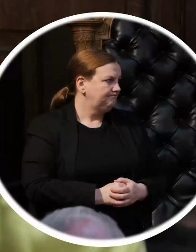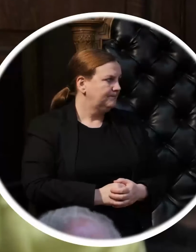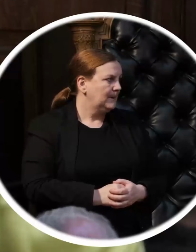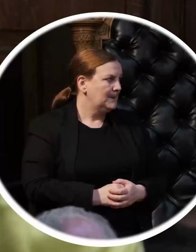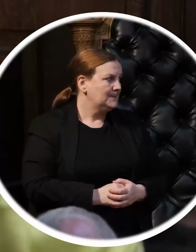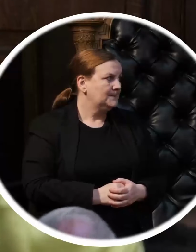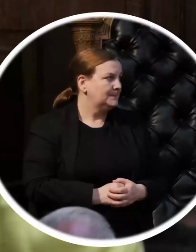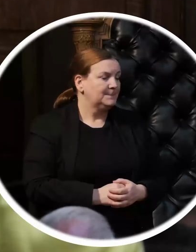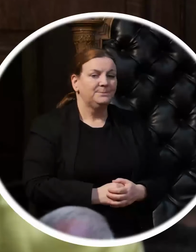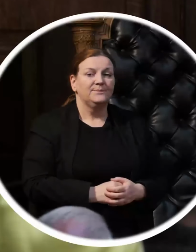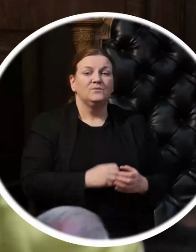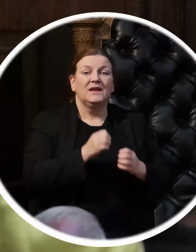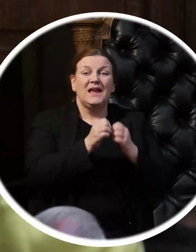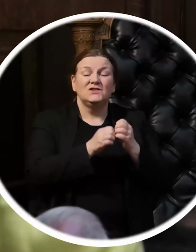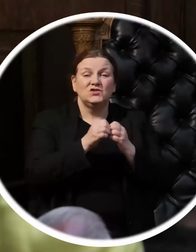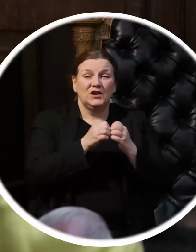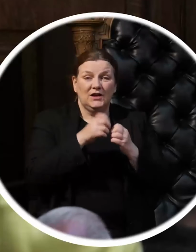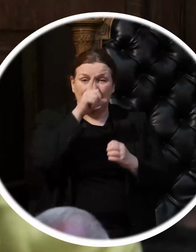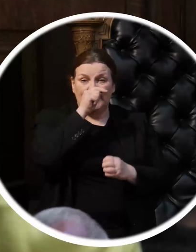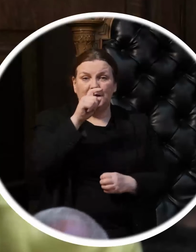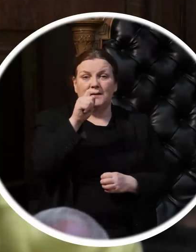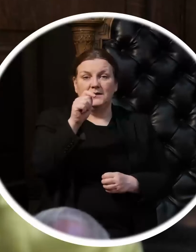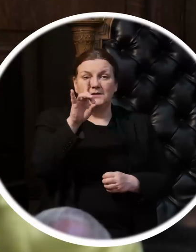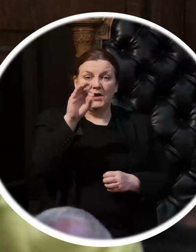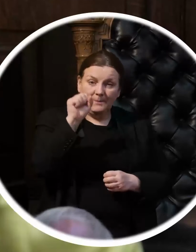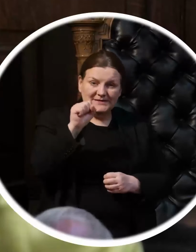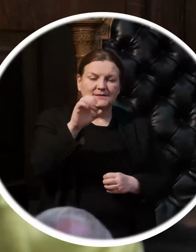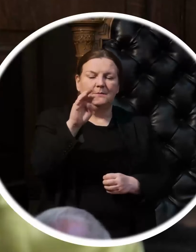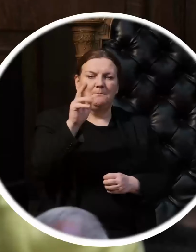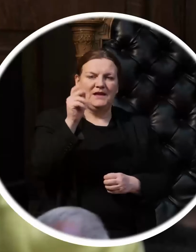The engineer for that was Thomas Benjamin Grierson, who also - sorry,